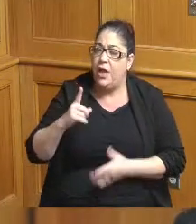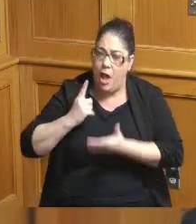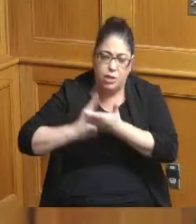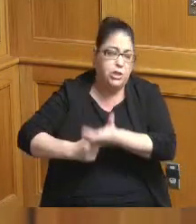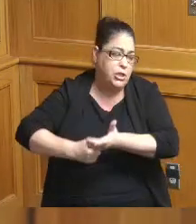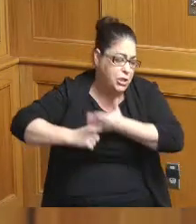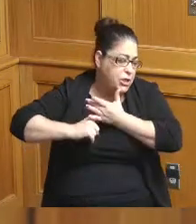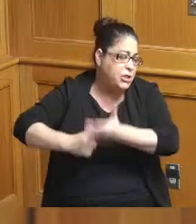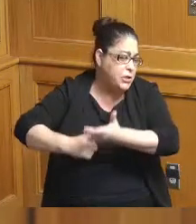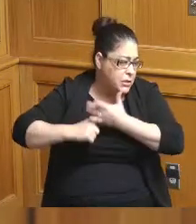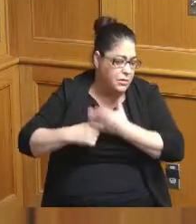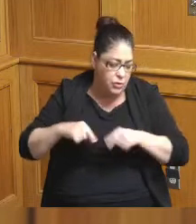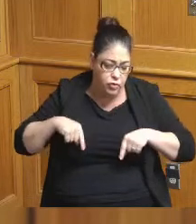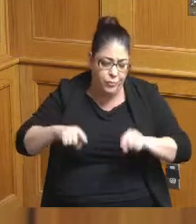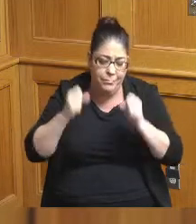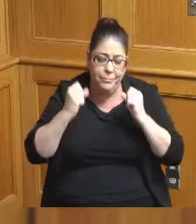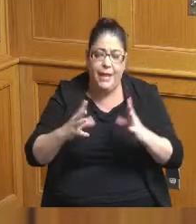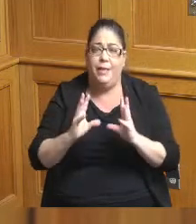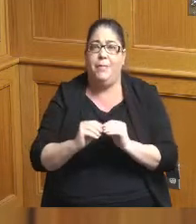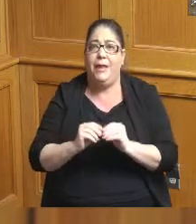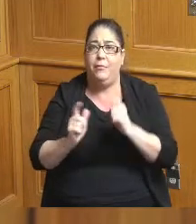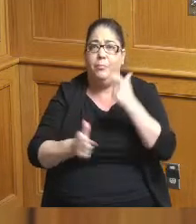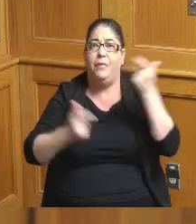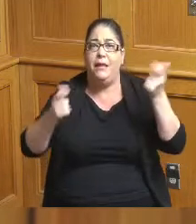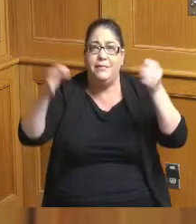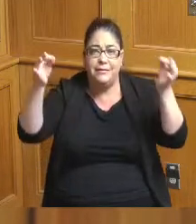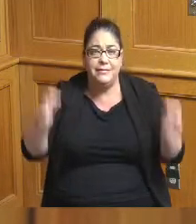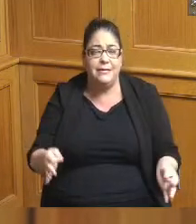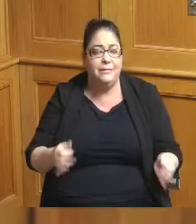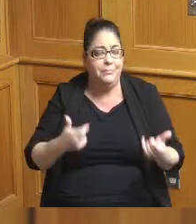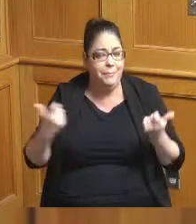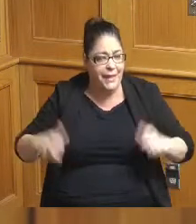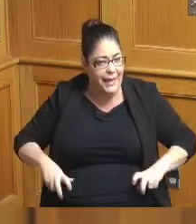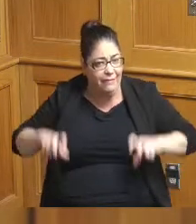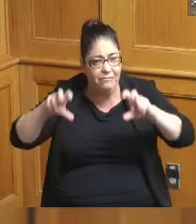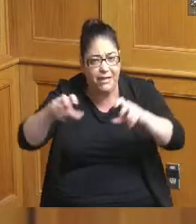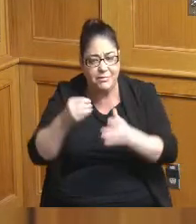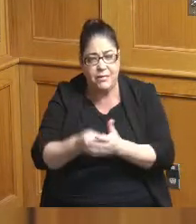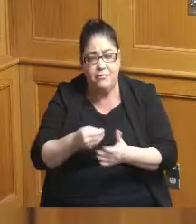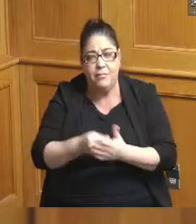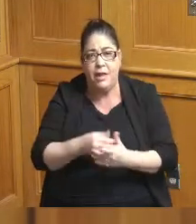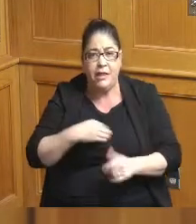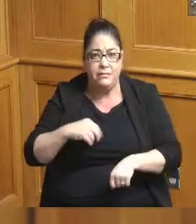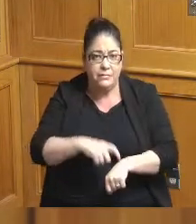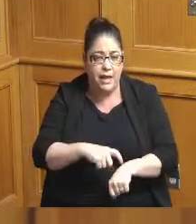the course of many meetings it's a big decision to make it was a big investment through the tot and